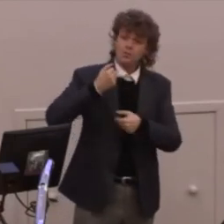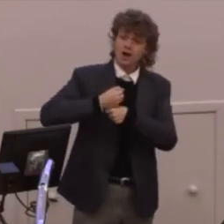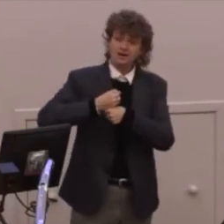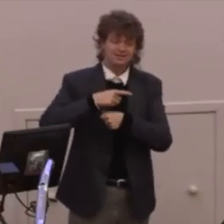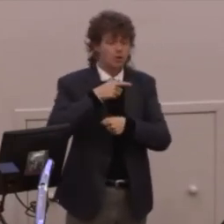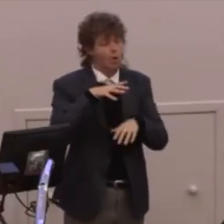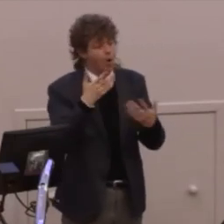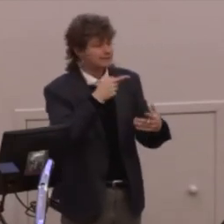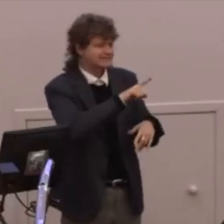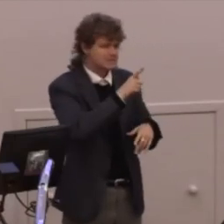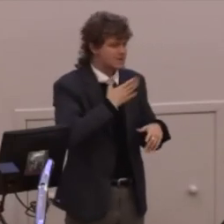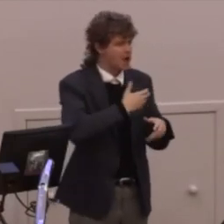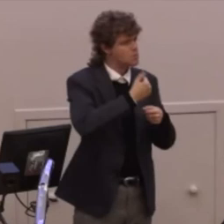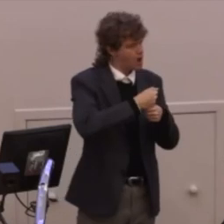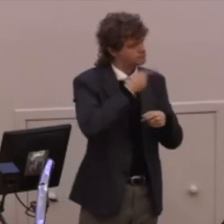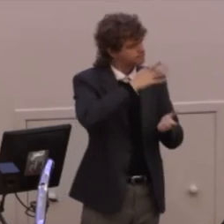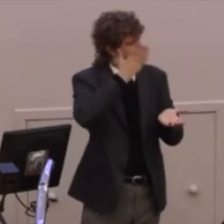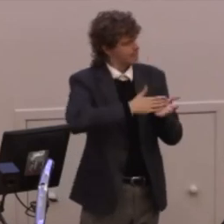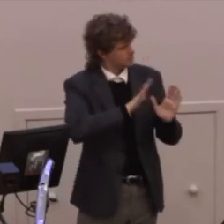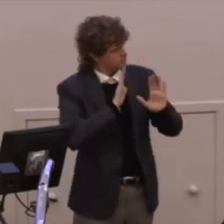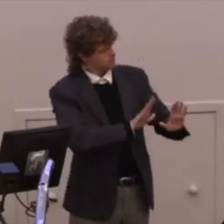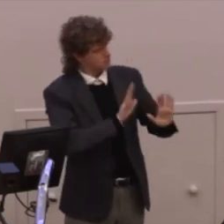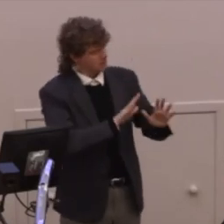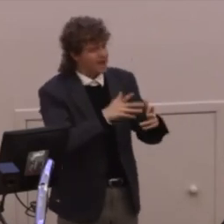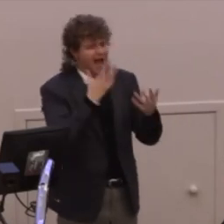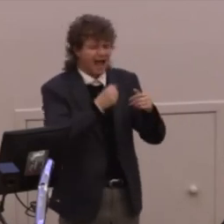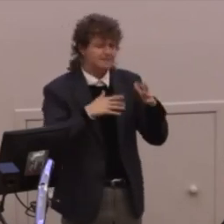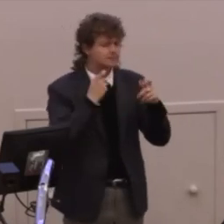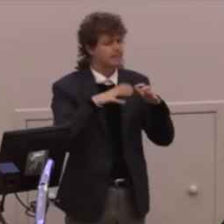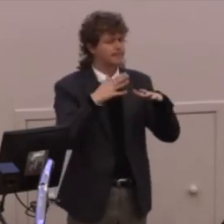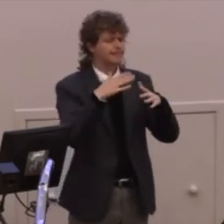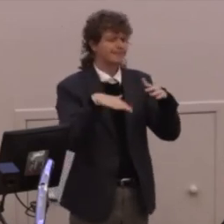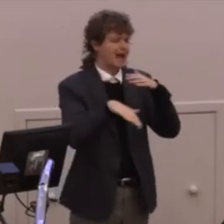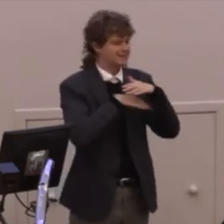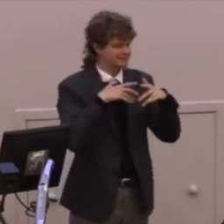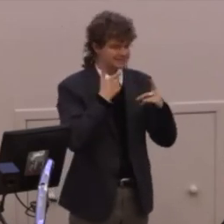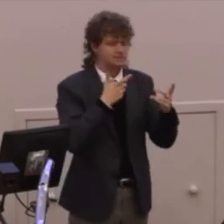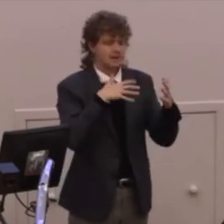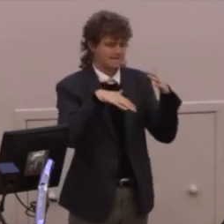And so these are the basic rights protected and enshrined to us as persons with disabilities